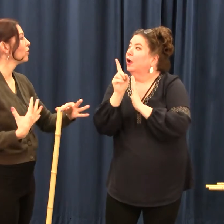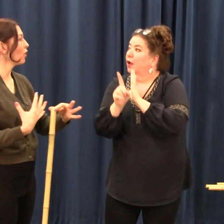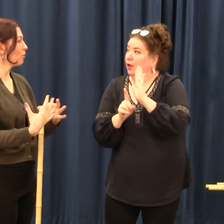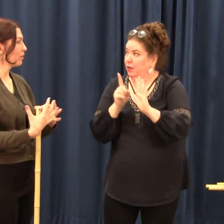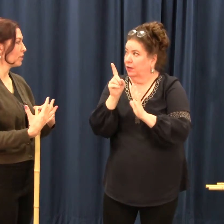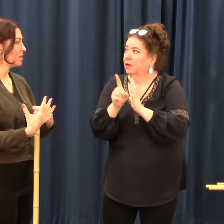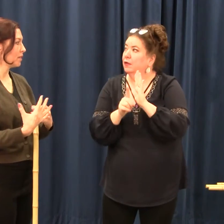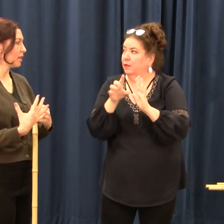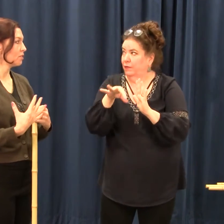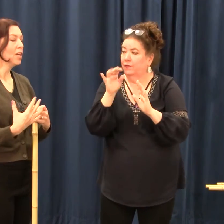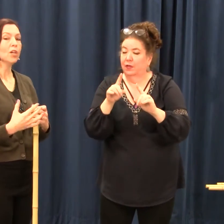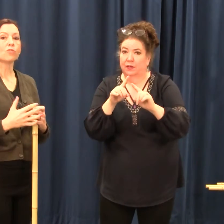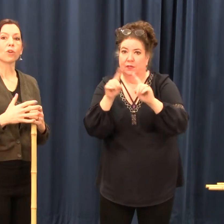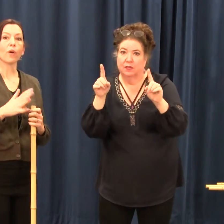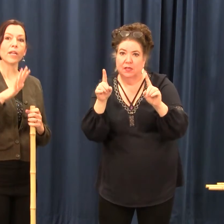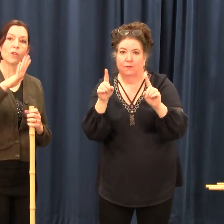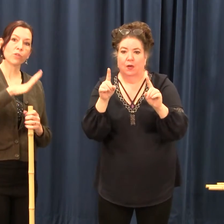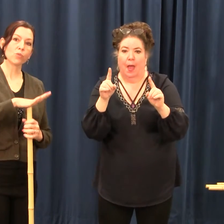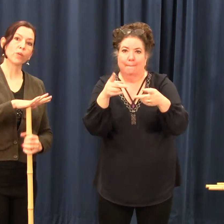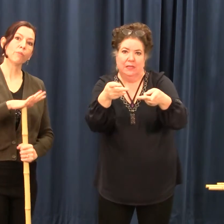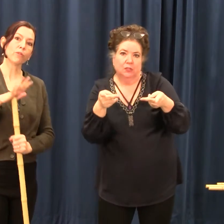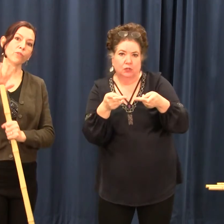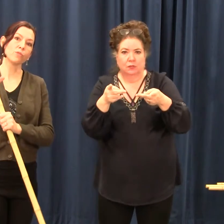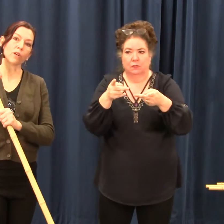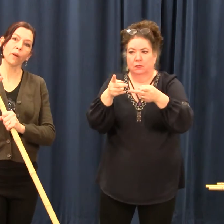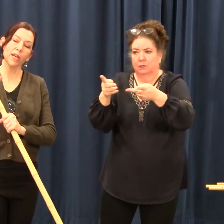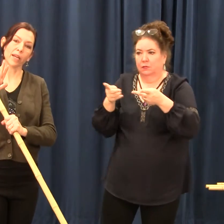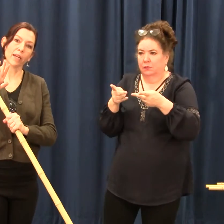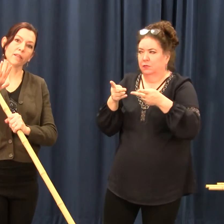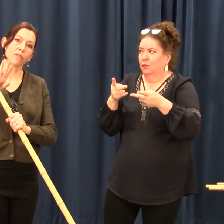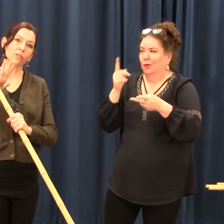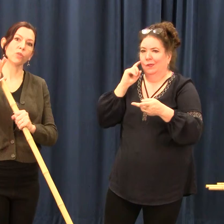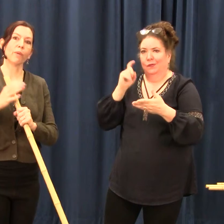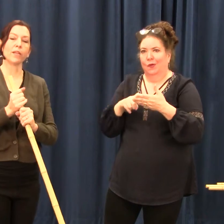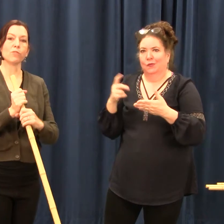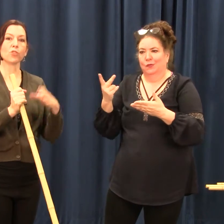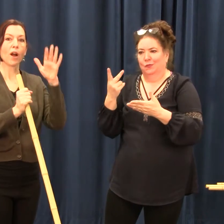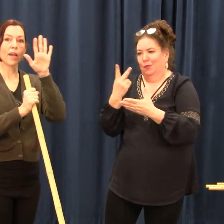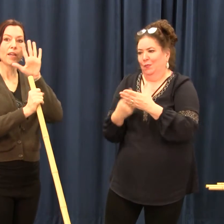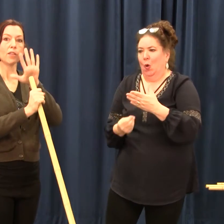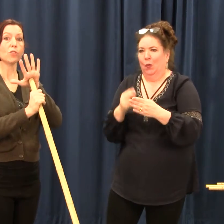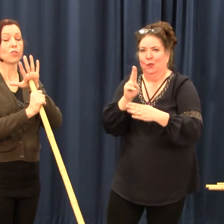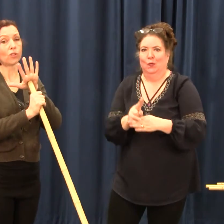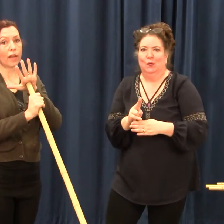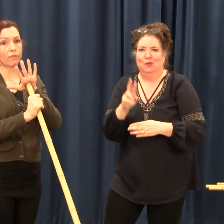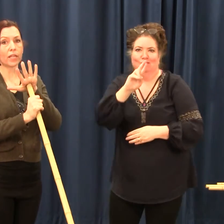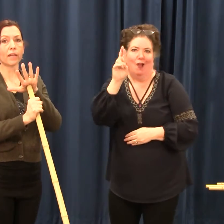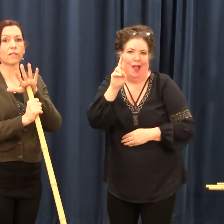go with these things. I notice we both use our right hand. You might try and use your left hand,